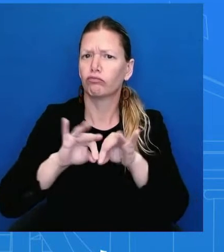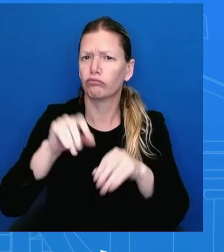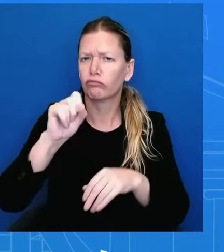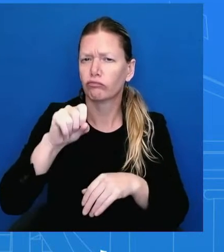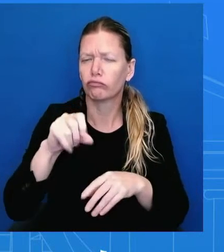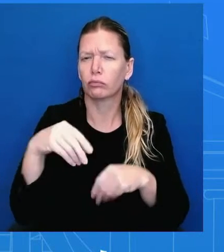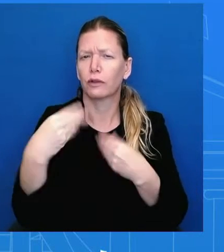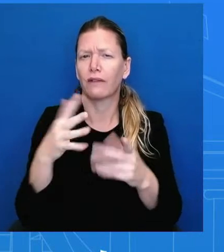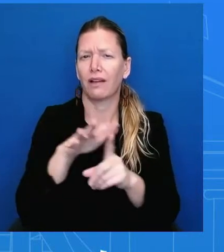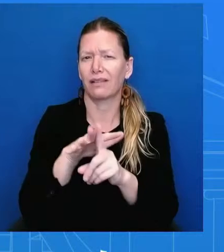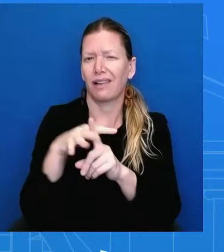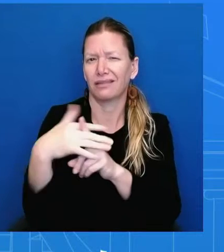that NATO is in Ukraine's future.